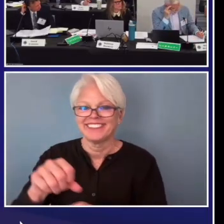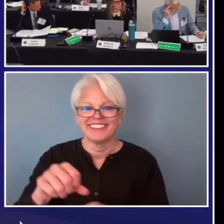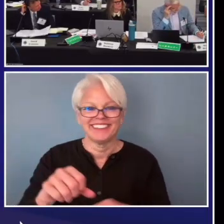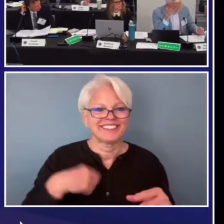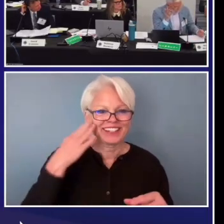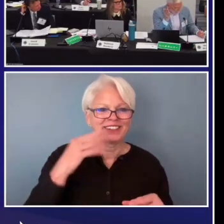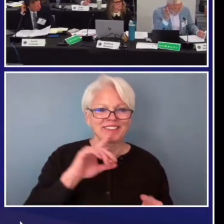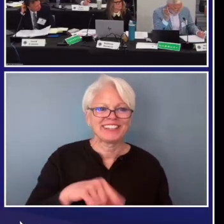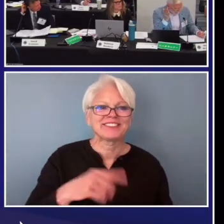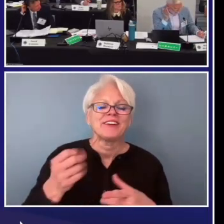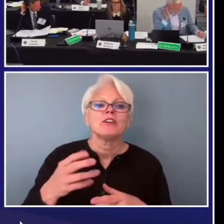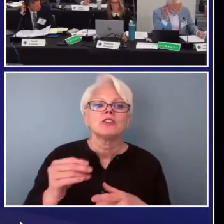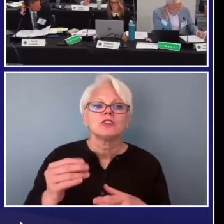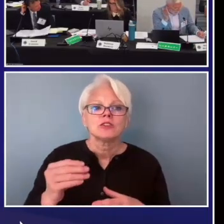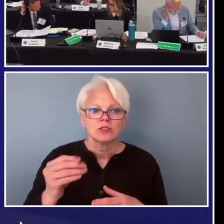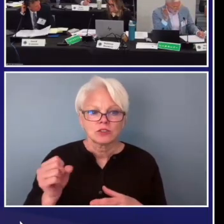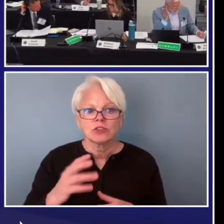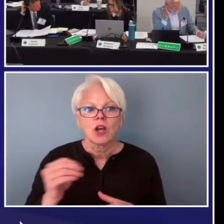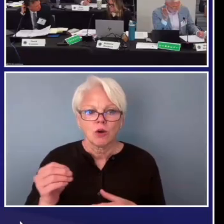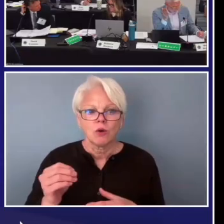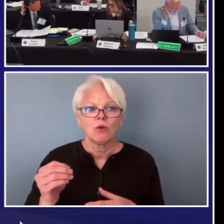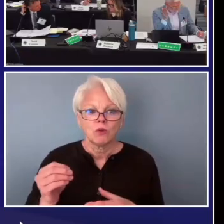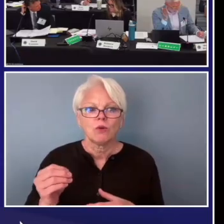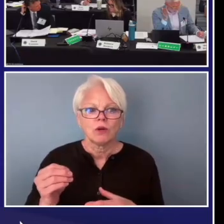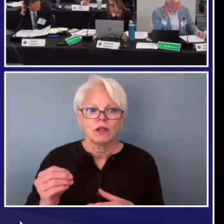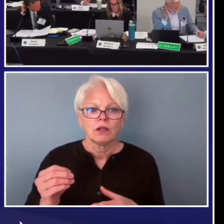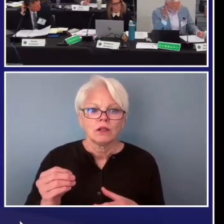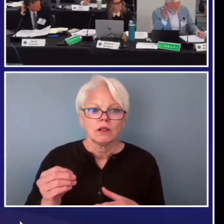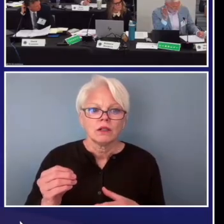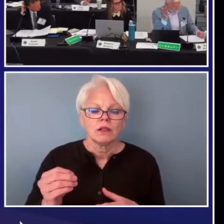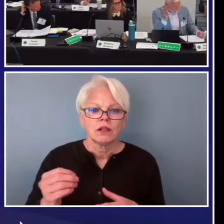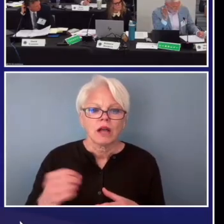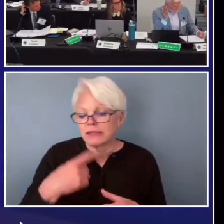I'm not understanding why we would want to, to remove